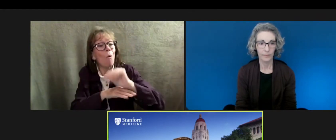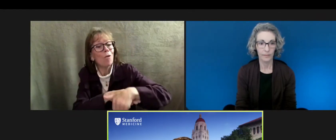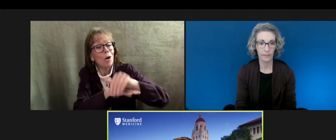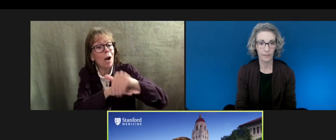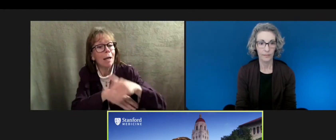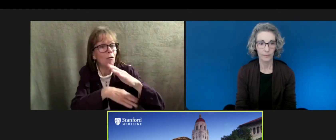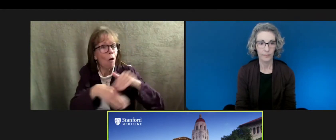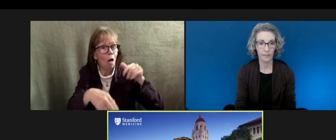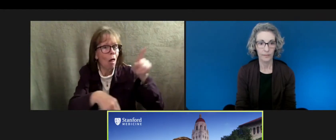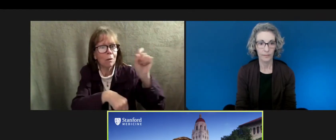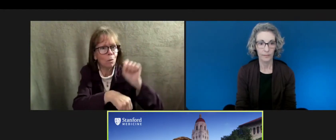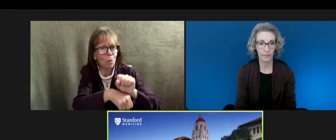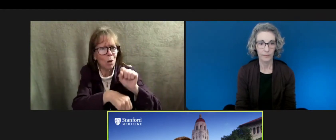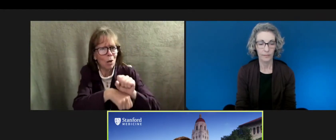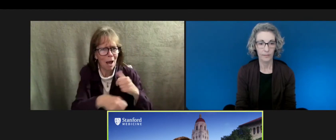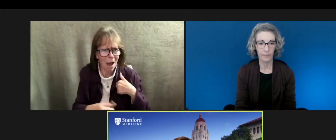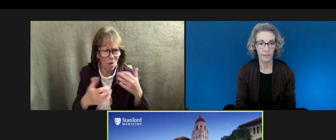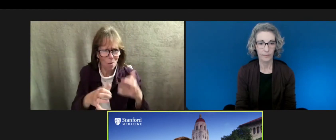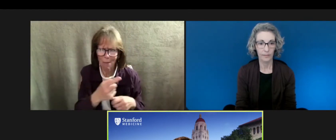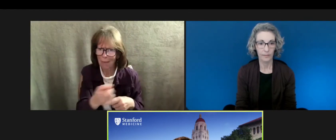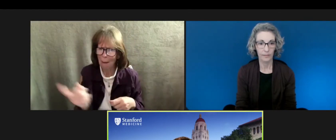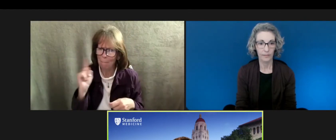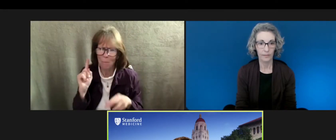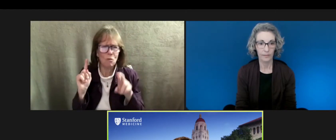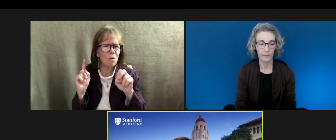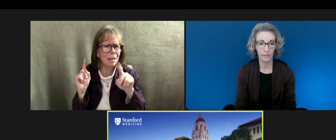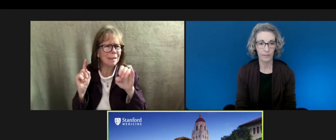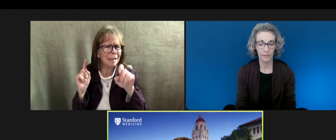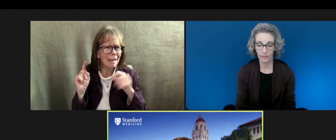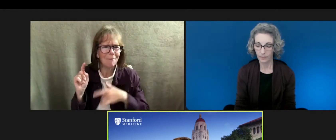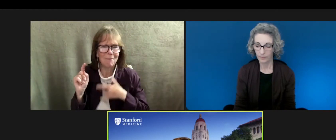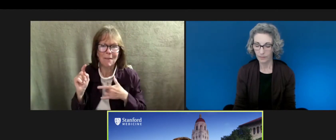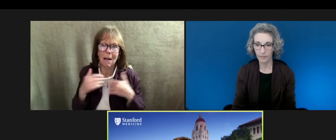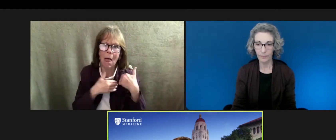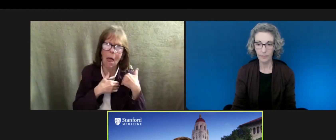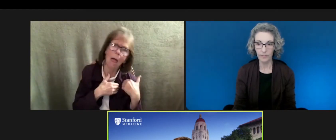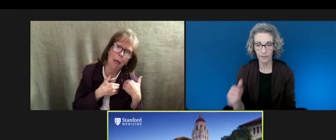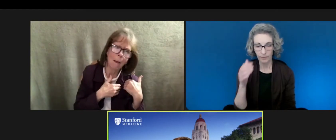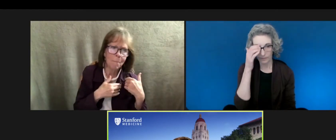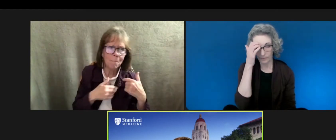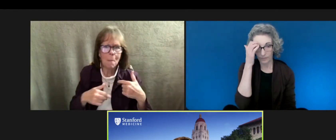I don't want my coresidents to go from Q4 to Q3.